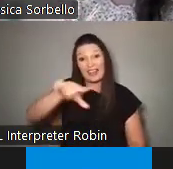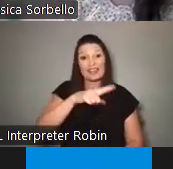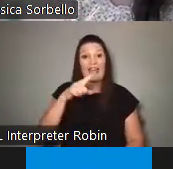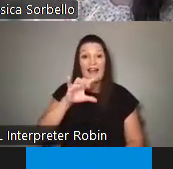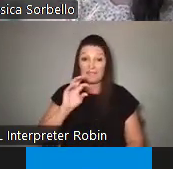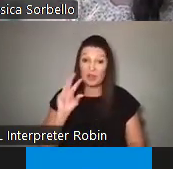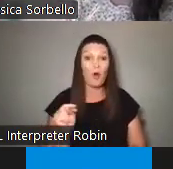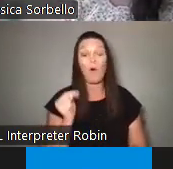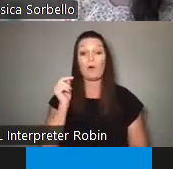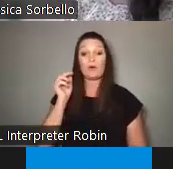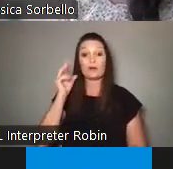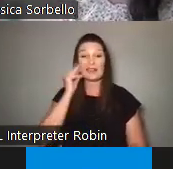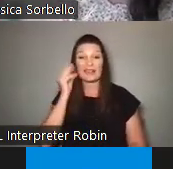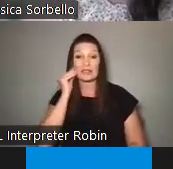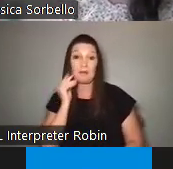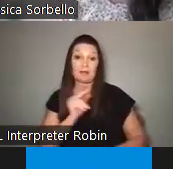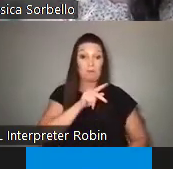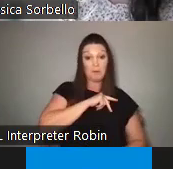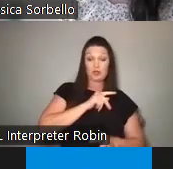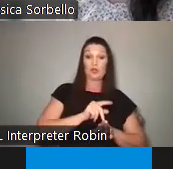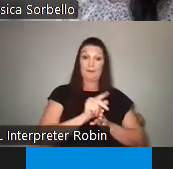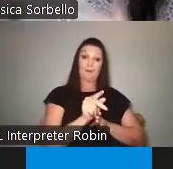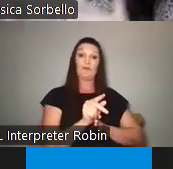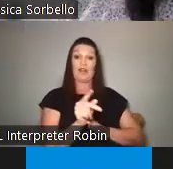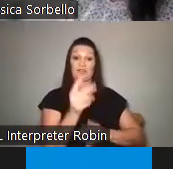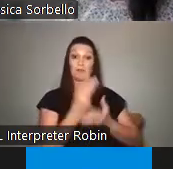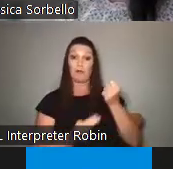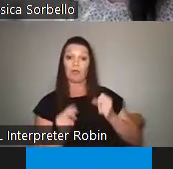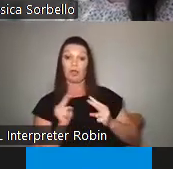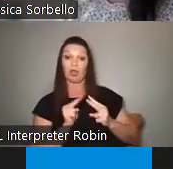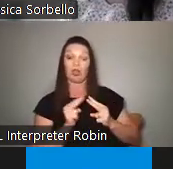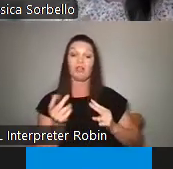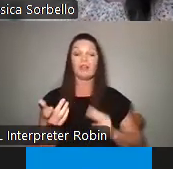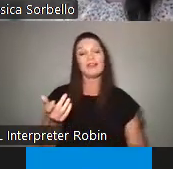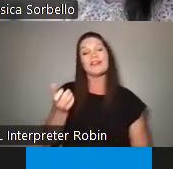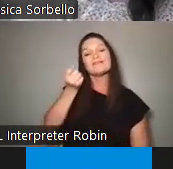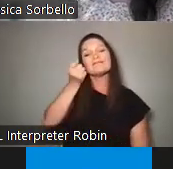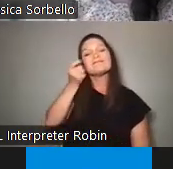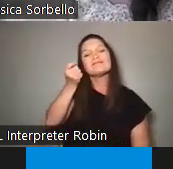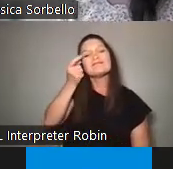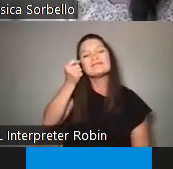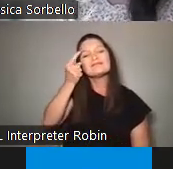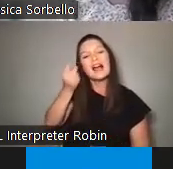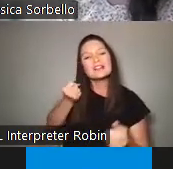of reenforced the stigma that goes along with substance use and addiction. I really tried to find a way to challenge